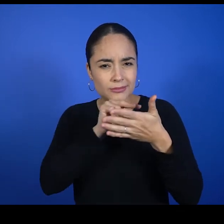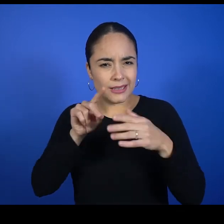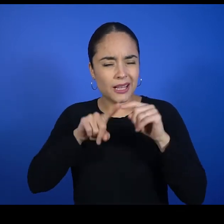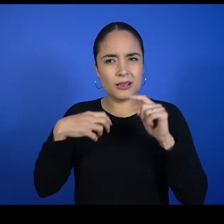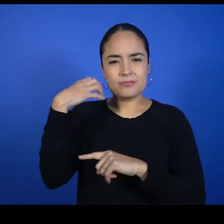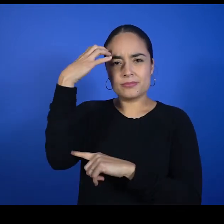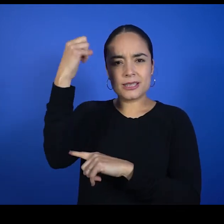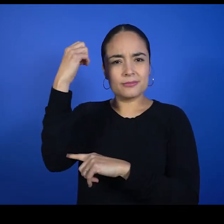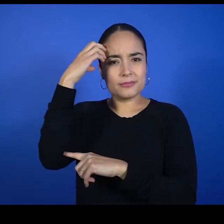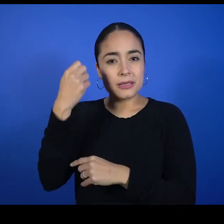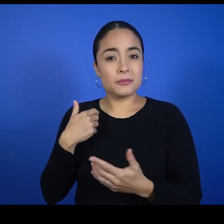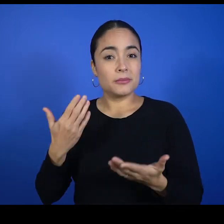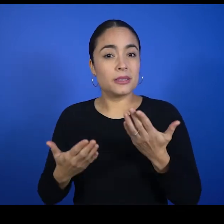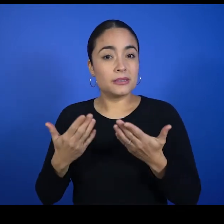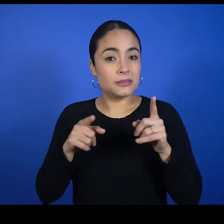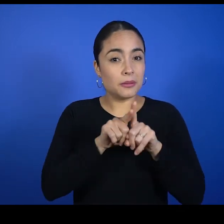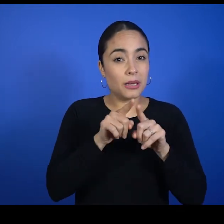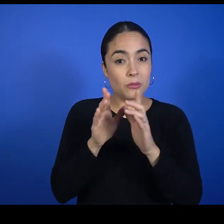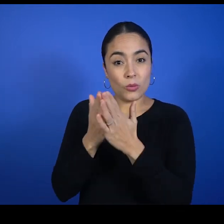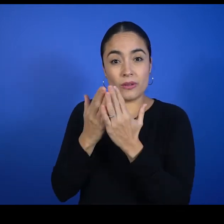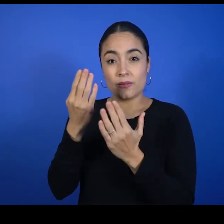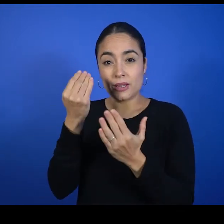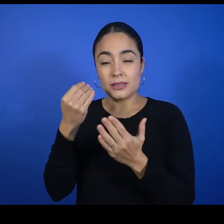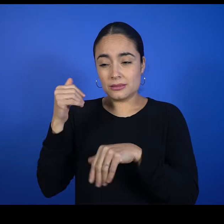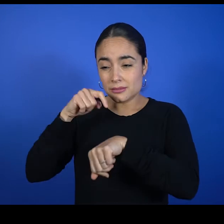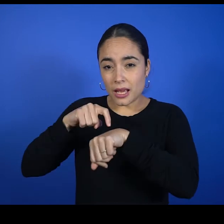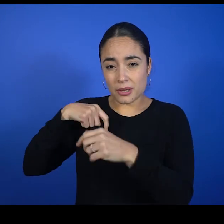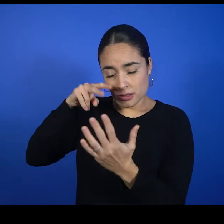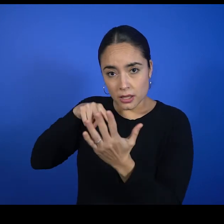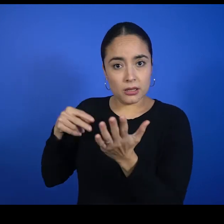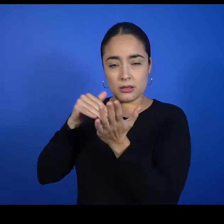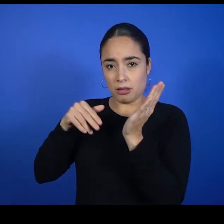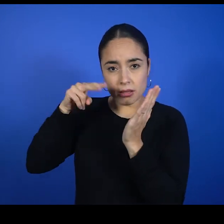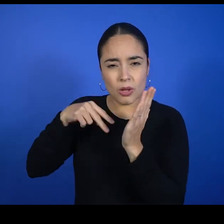I could read a book 14 times and you know, I'd be like, "Who was the main character? Uh, Bill?"